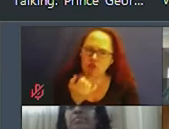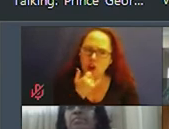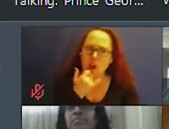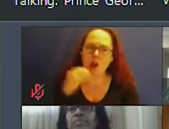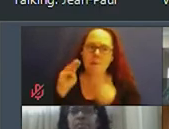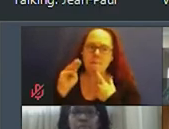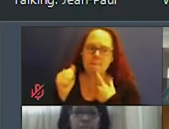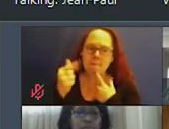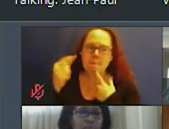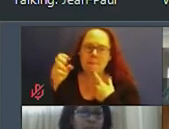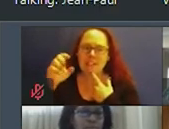Jack Daisy Midgette.